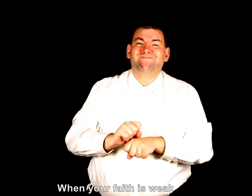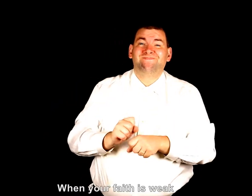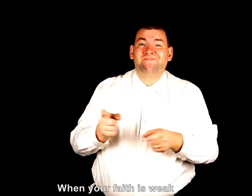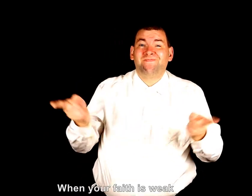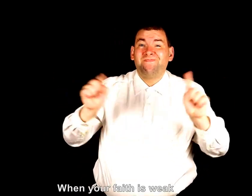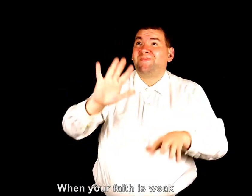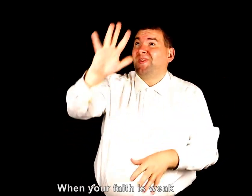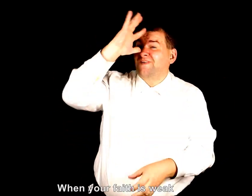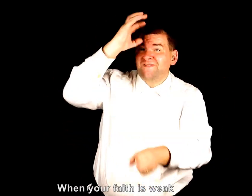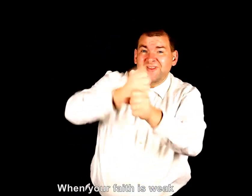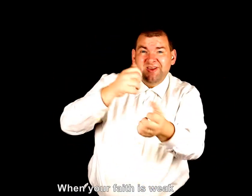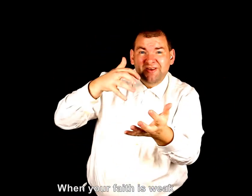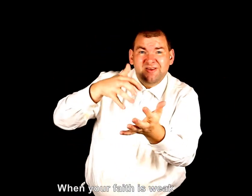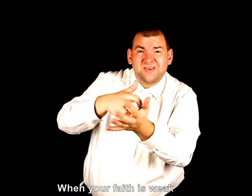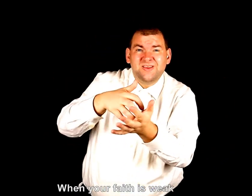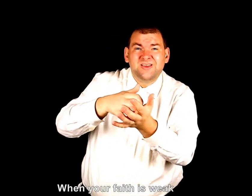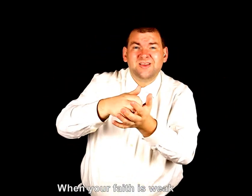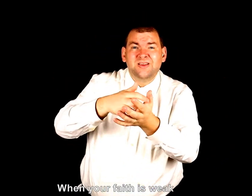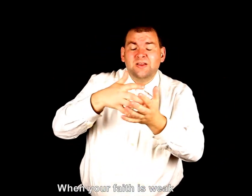When your faith is weak